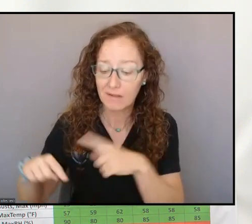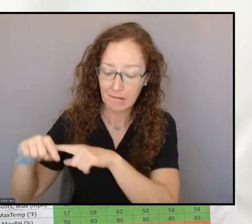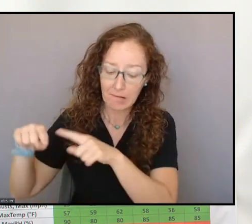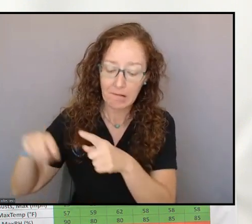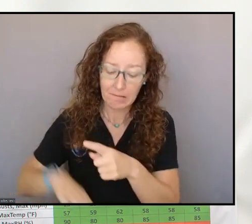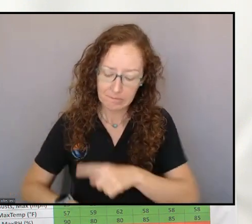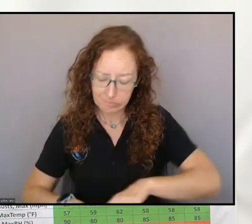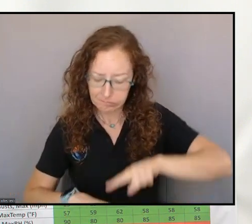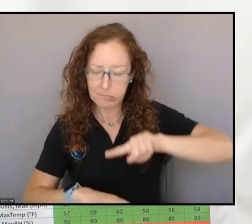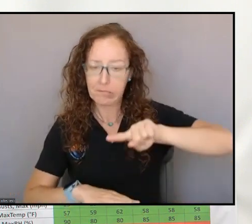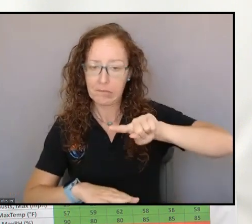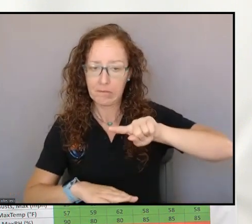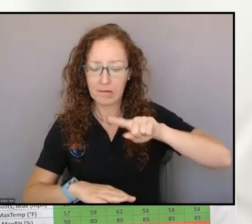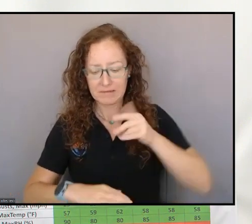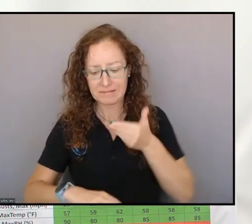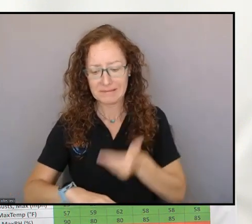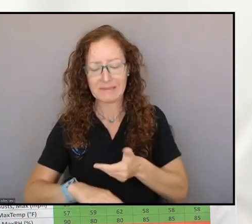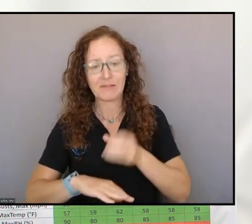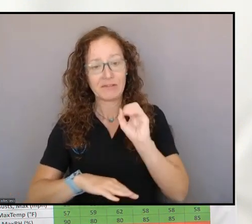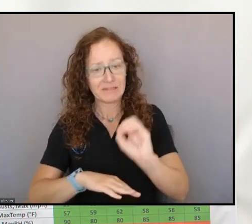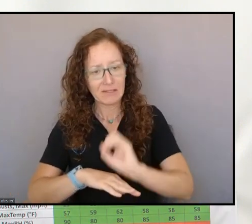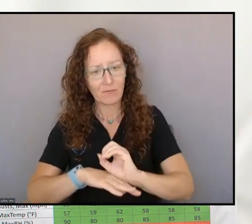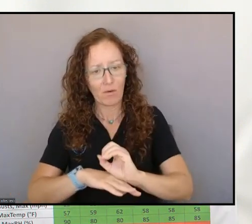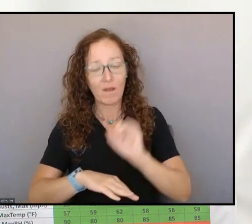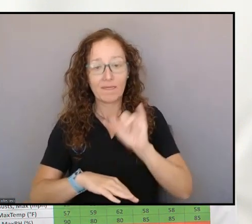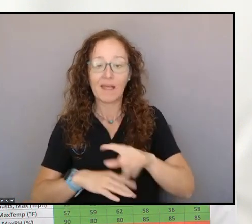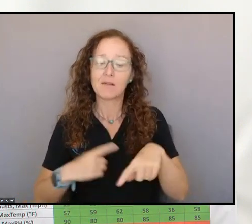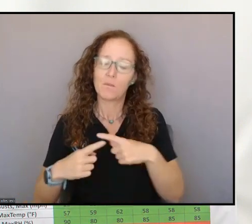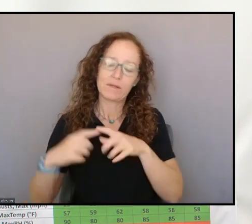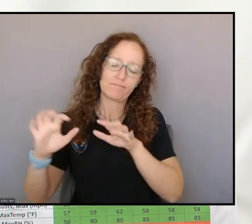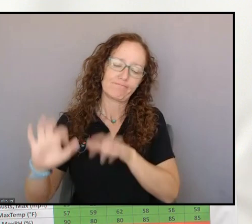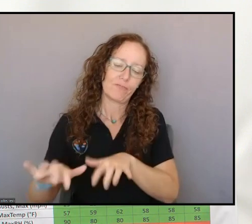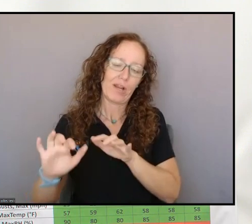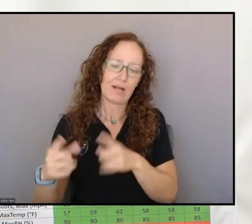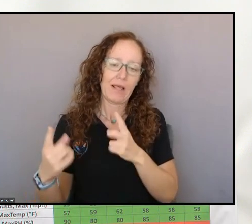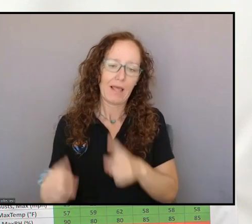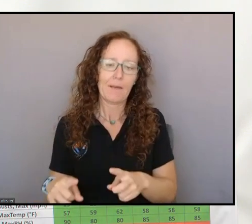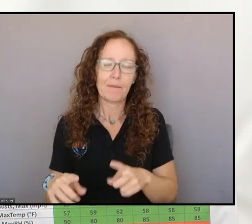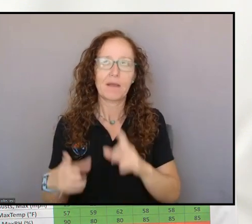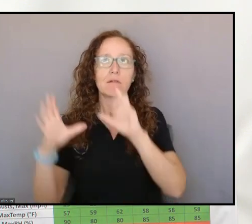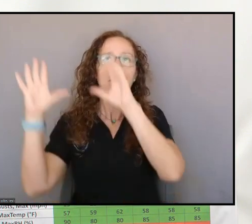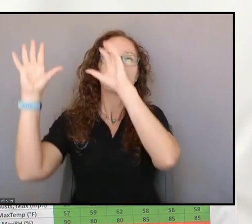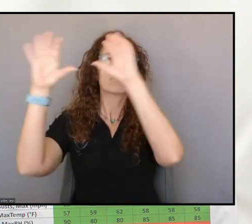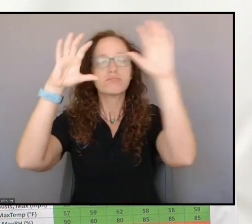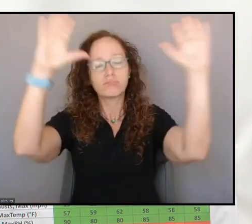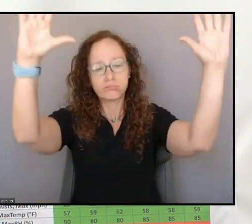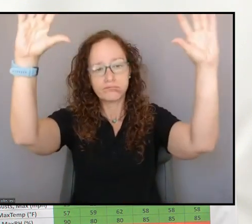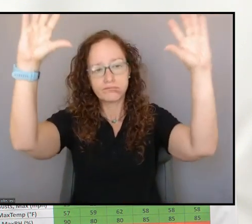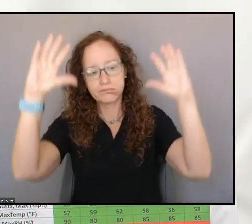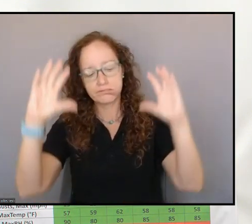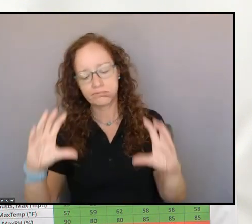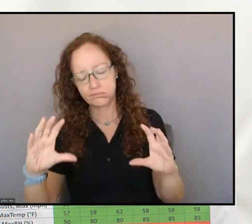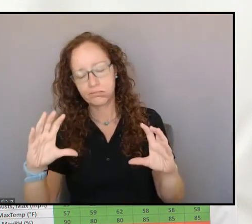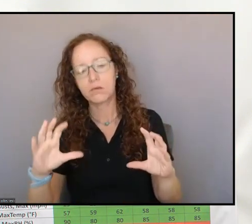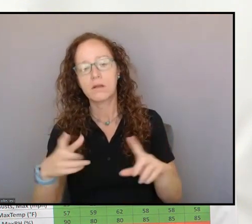precipitation and low-level cloud cover, very little sunlight, that kind of thing. So, really the last couple days